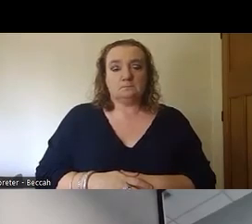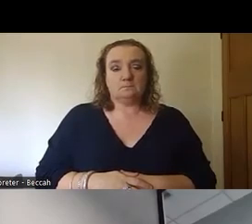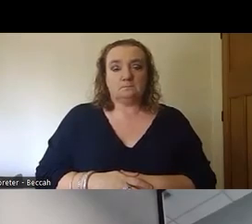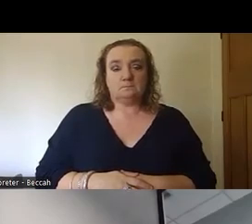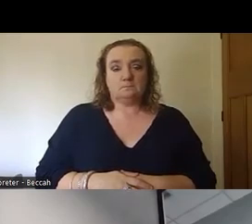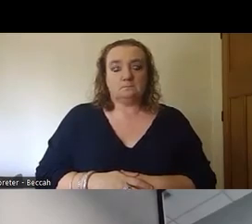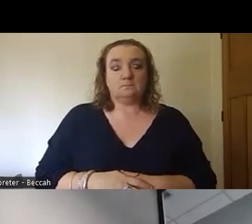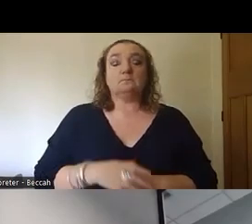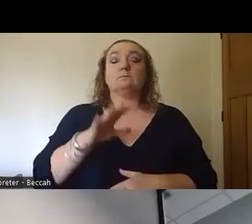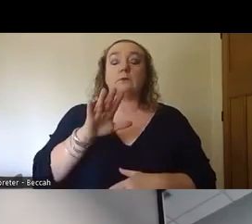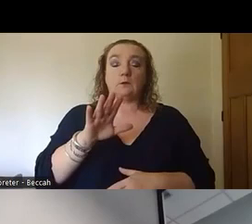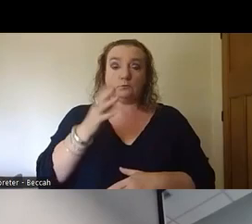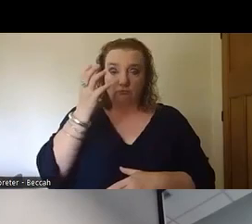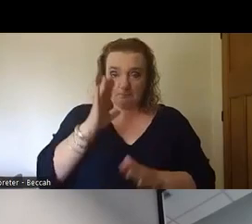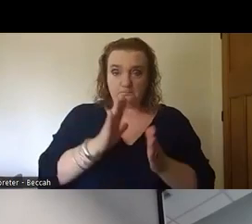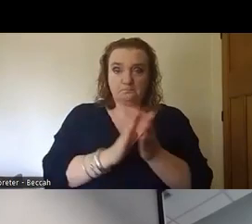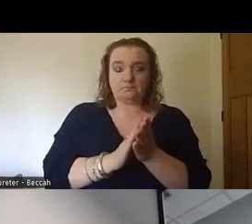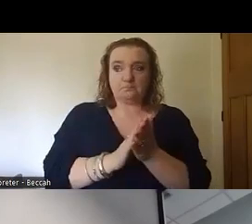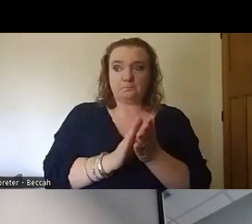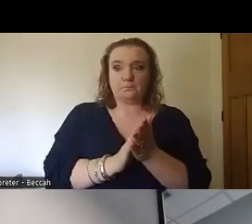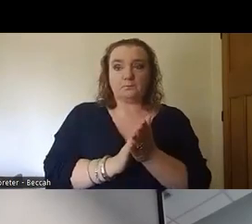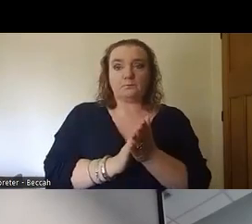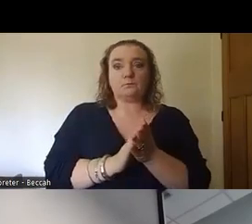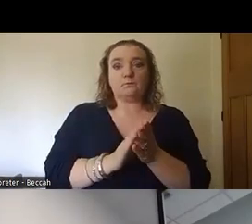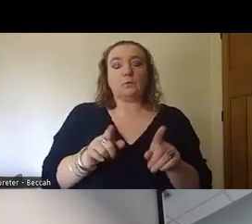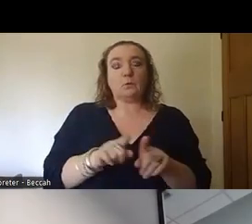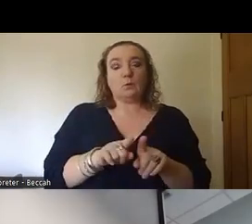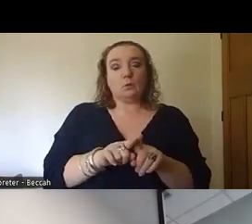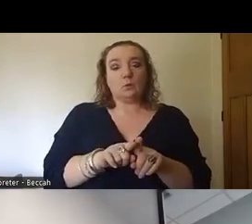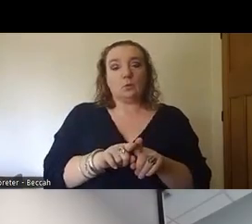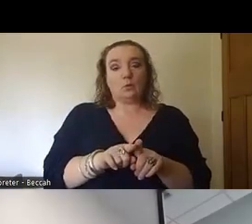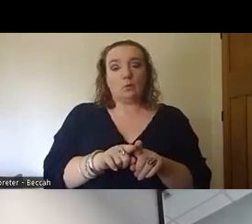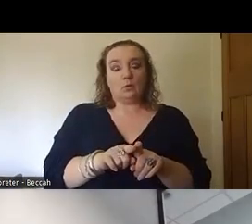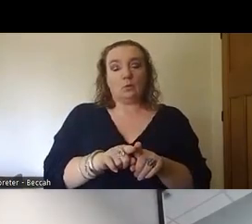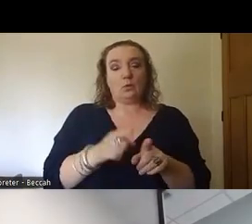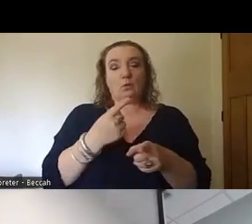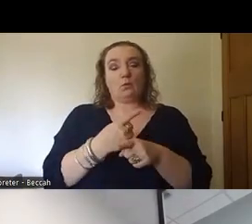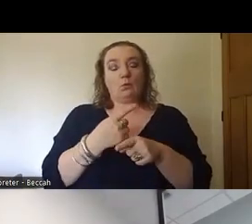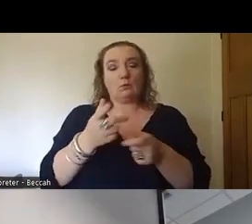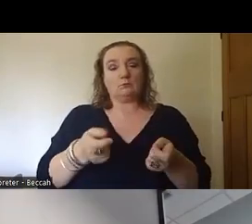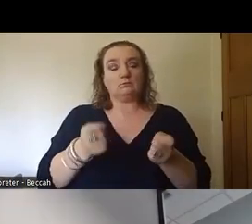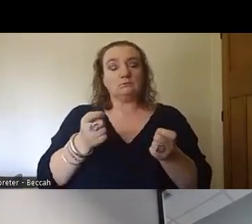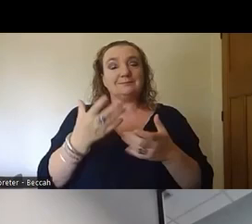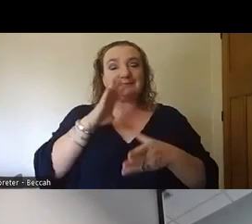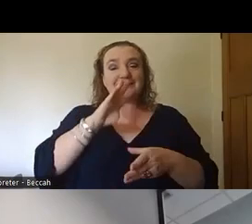Sorry, and one of the things that we talk about is an inclusive education system.